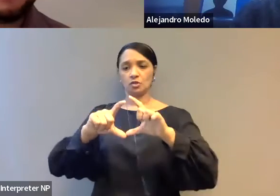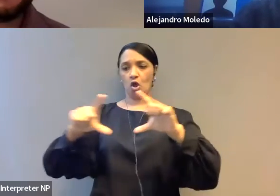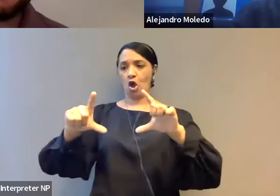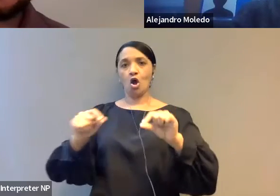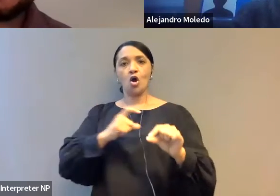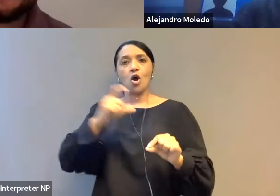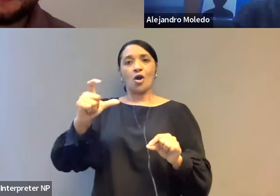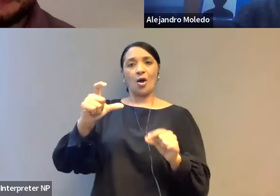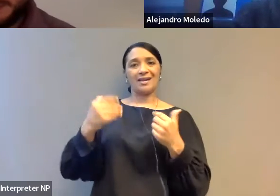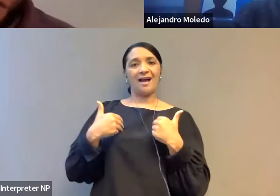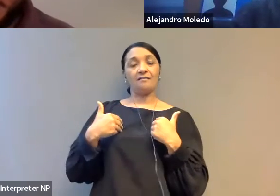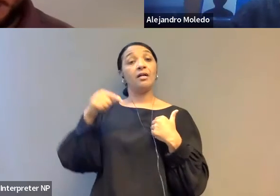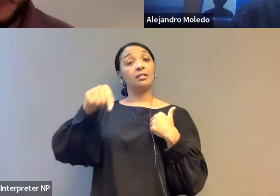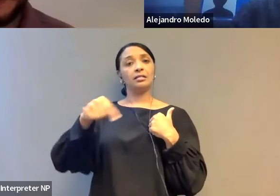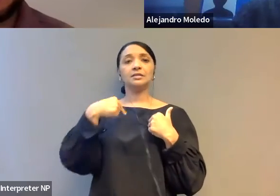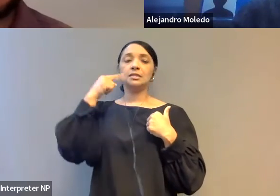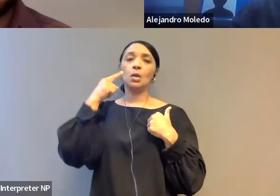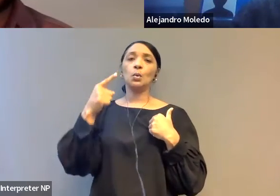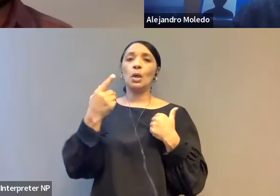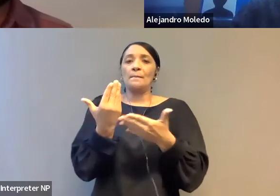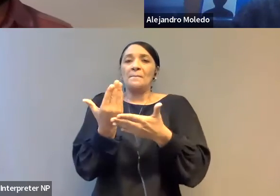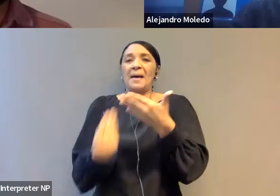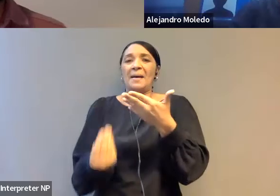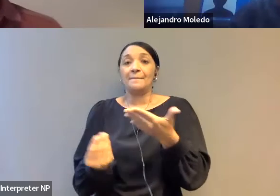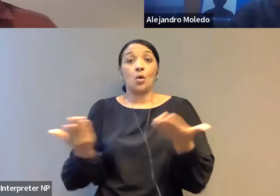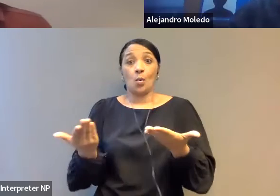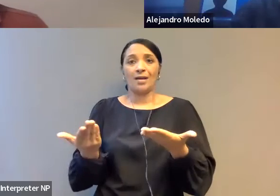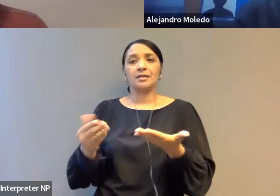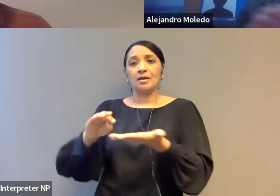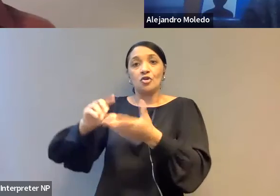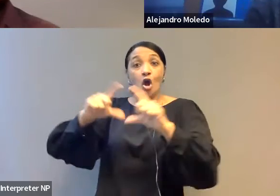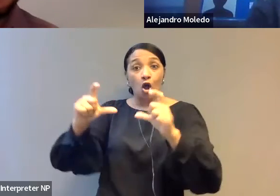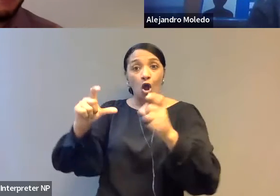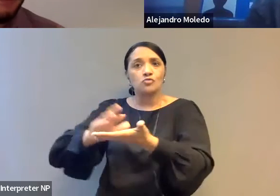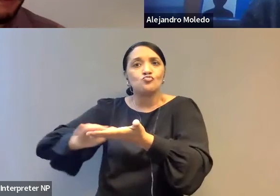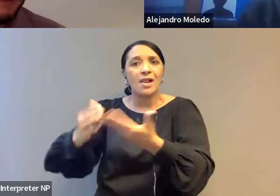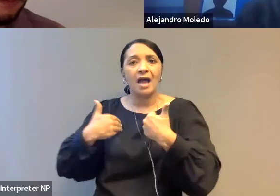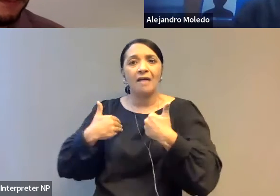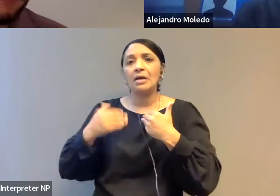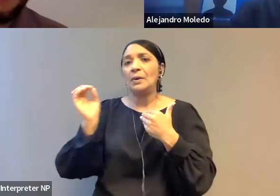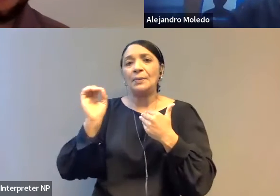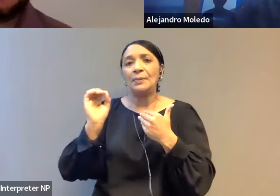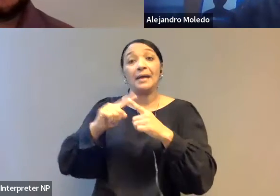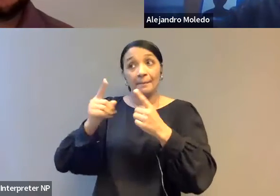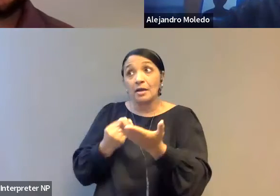And something we found it missed was the use of Braille, which was included in the Disability Card,